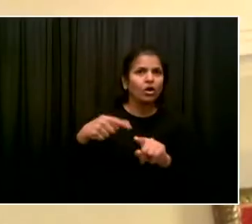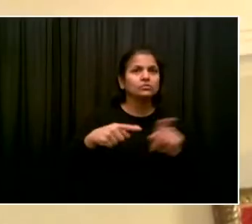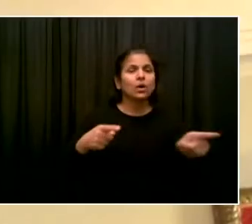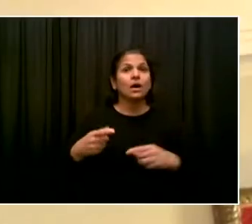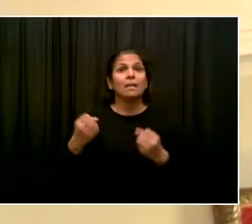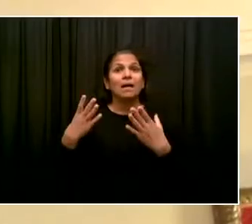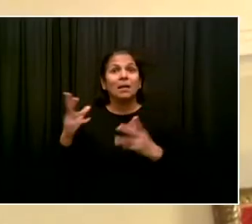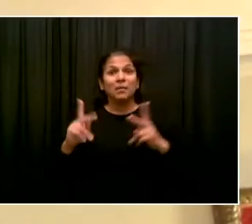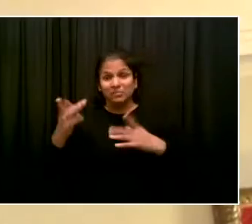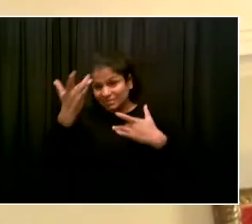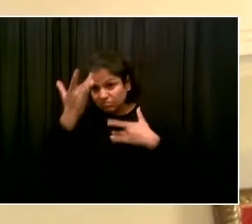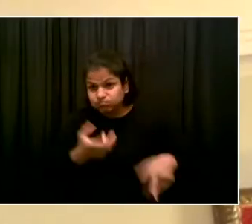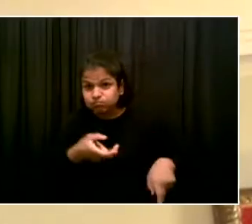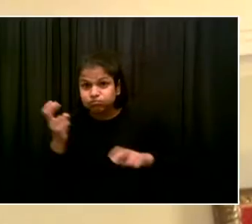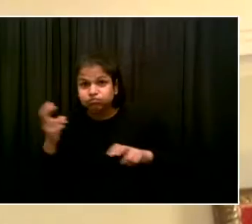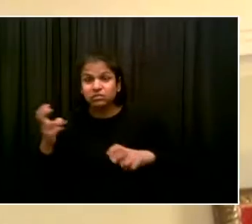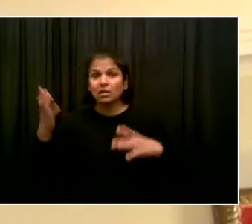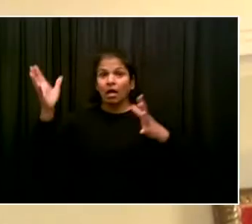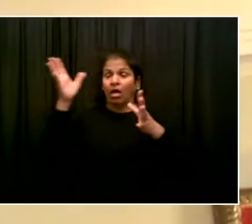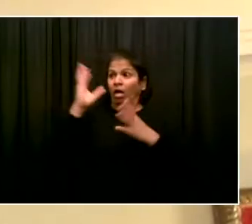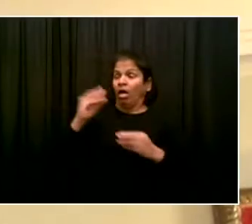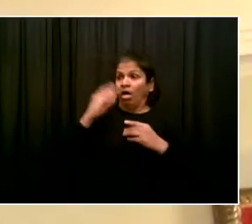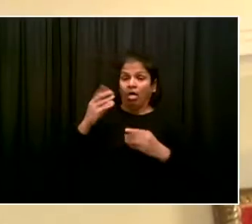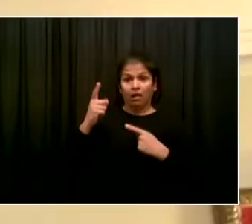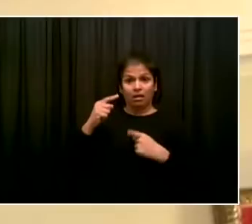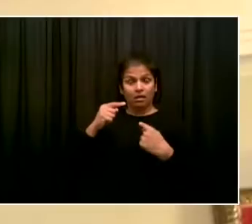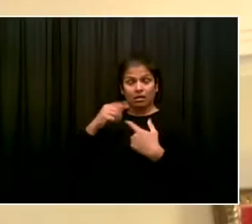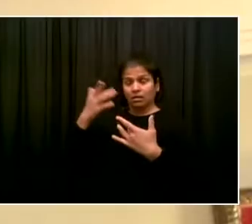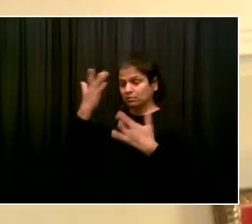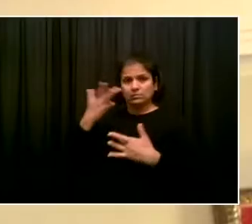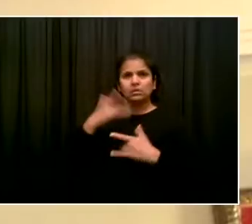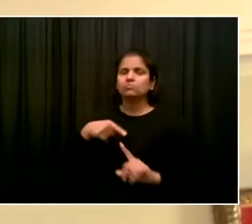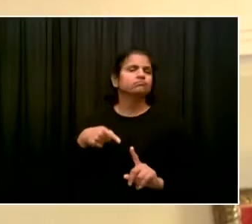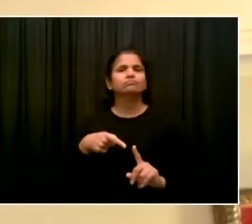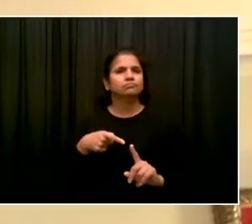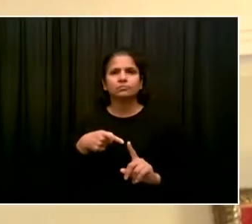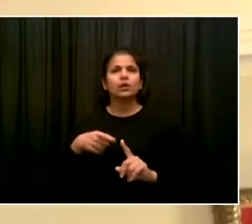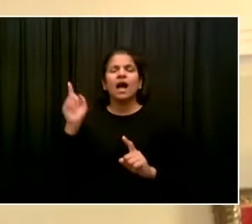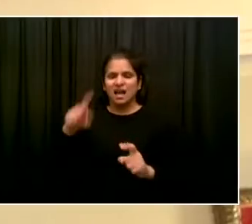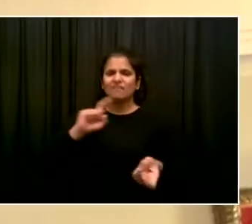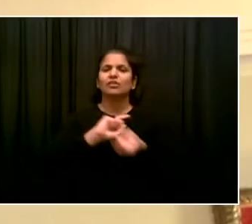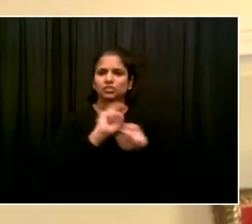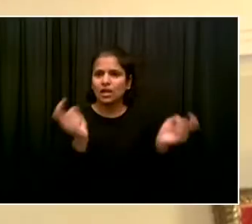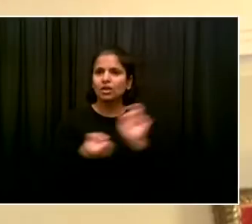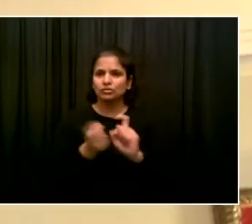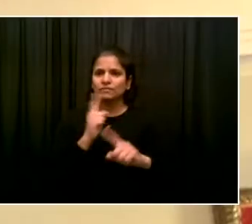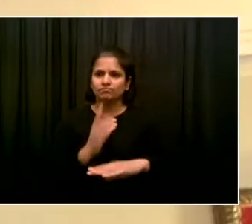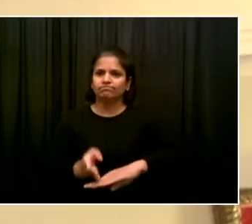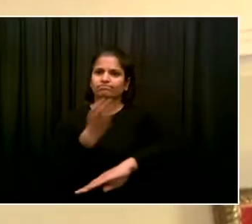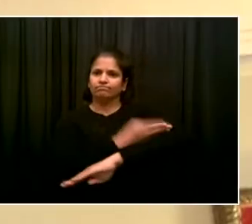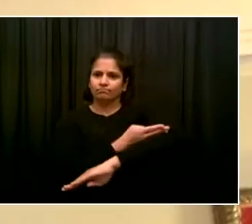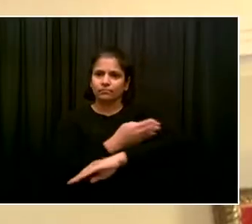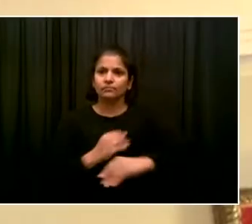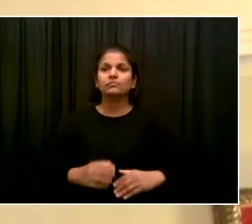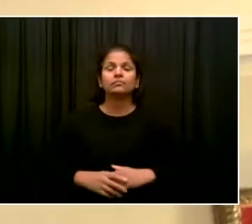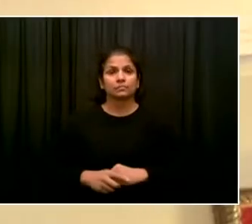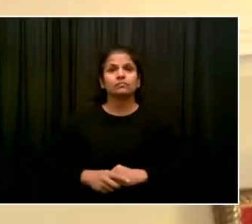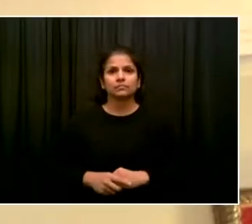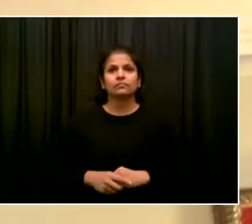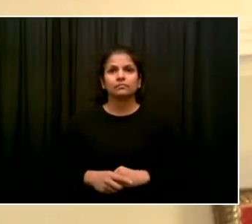GREENHOUSE CONDITIONS, CONTRIBUTES TO ASTHMA AND CONTRIBUTES TO DEATHS. I LOOK FORWARD